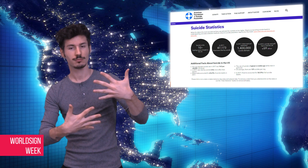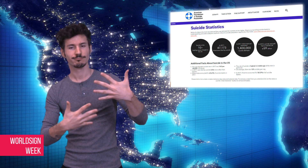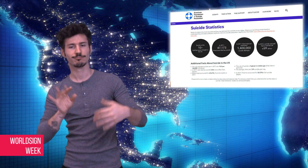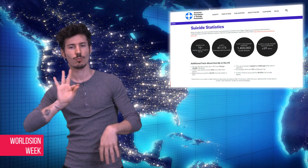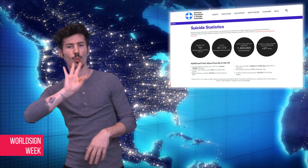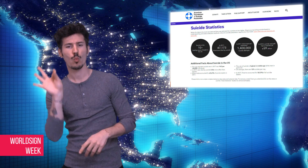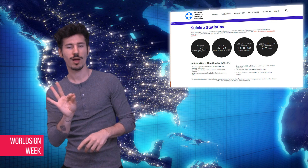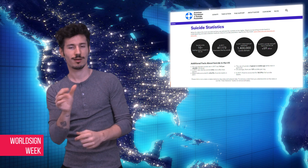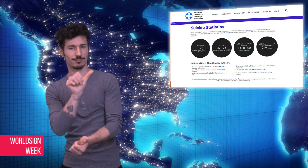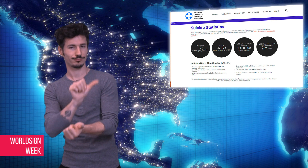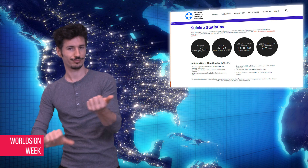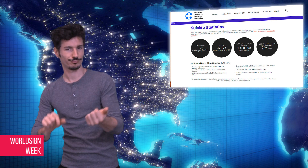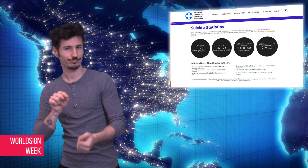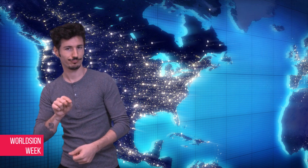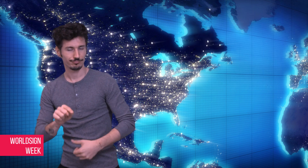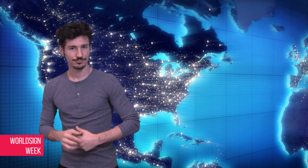death in the US.